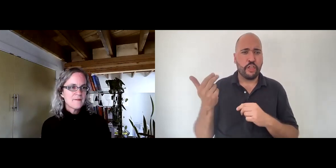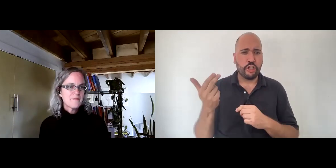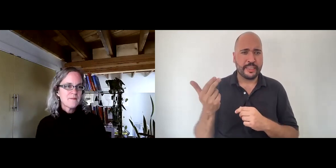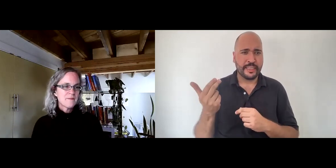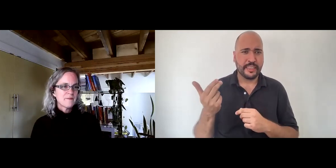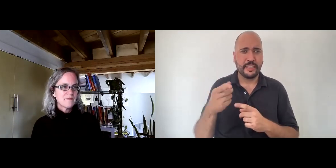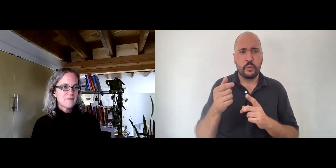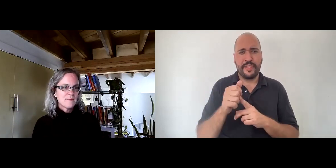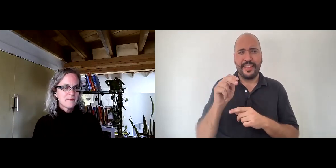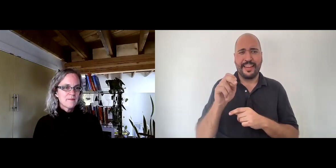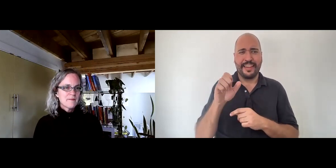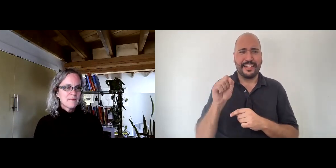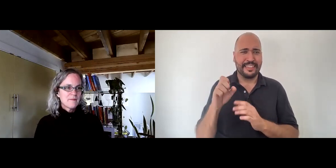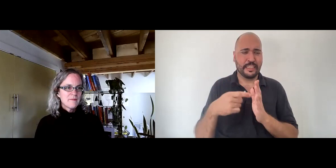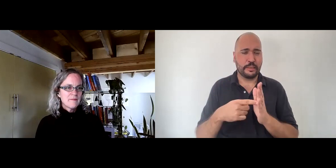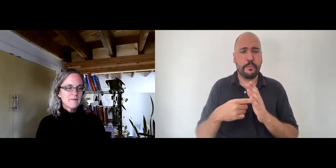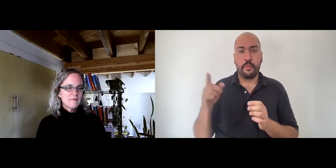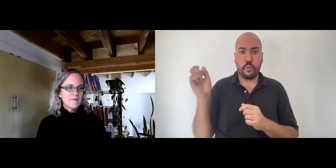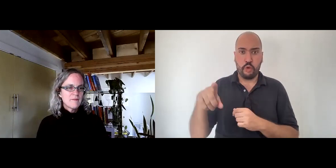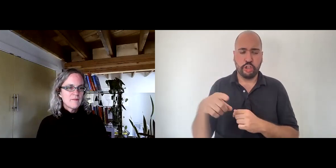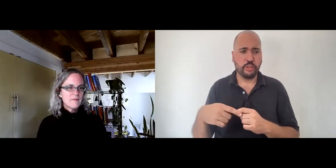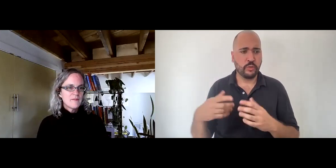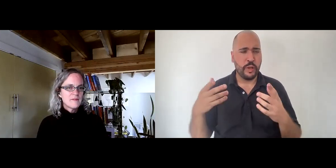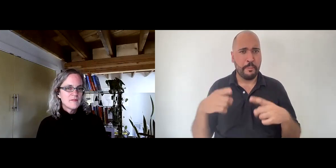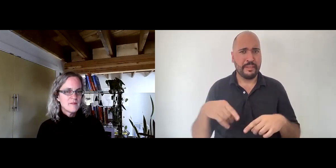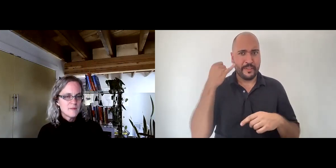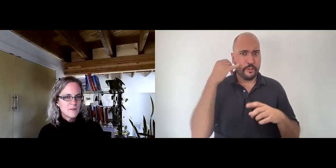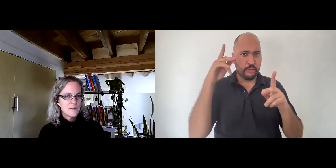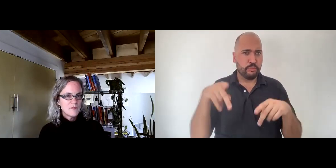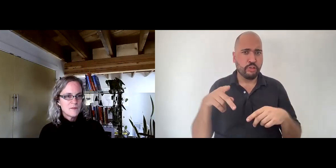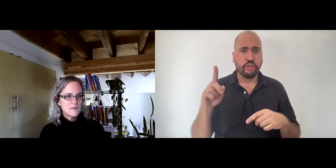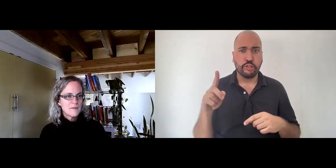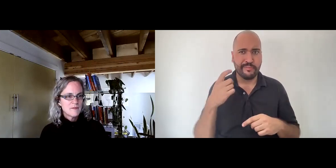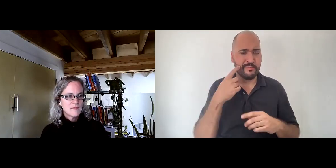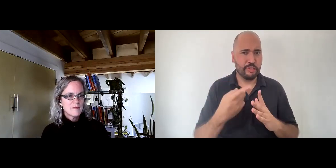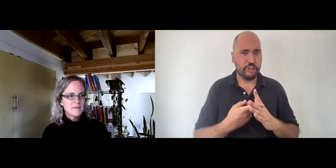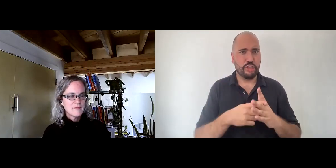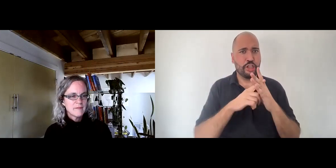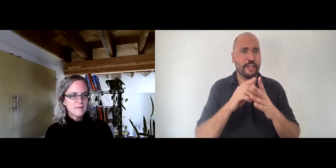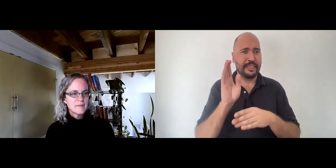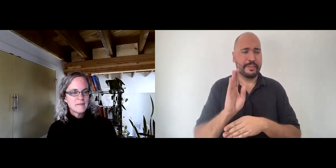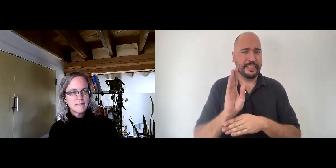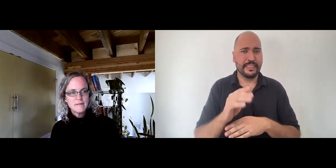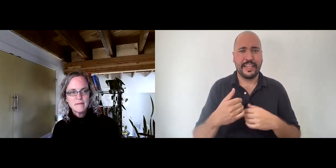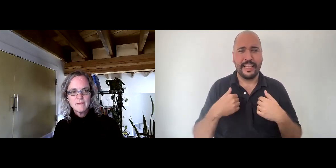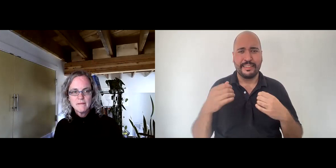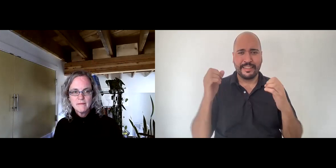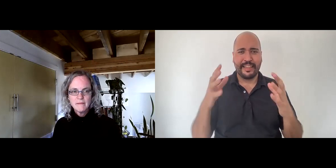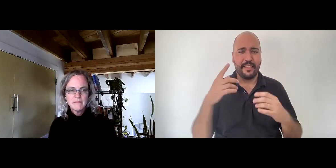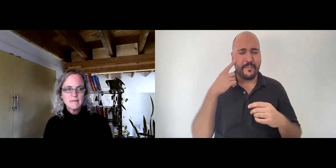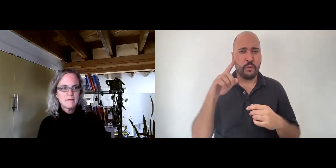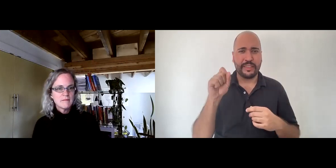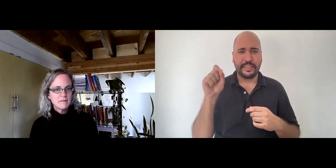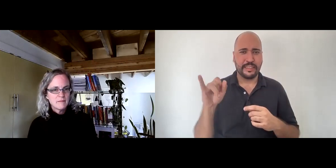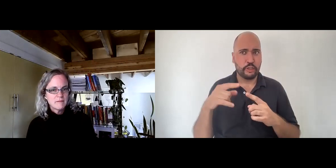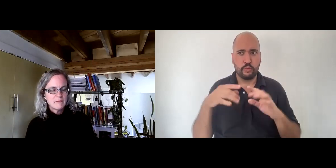The question is, what happens if the person is just starting a business and has nothing for SSI to determine what's to count?